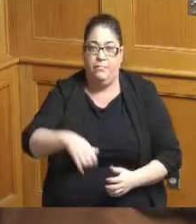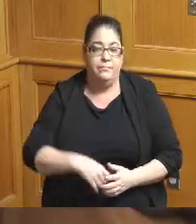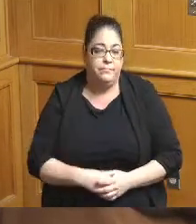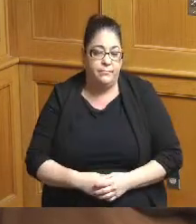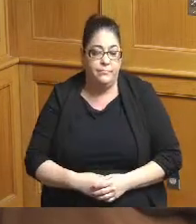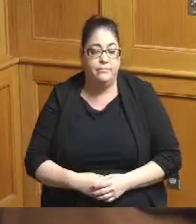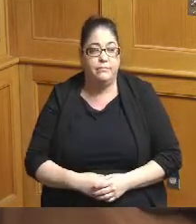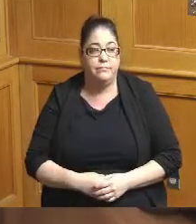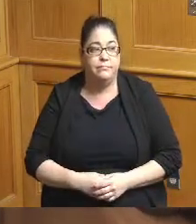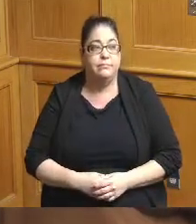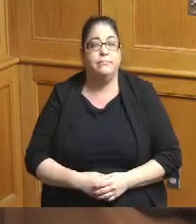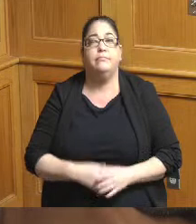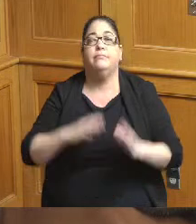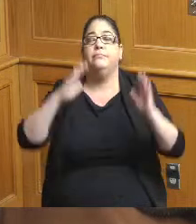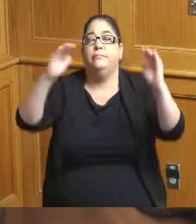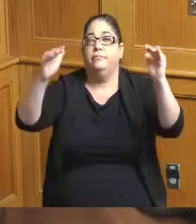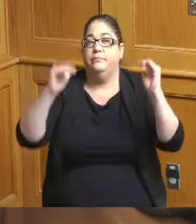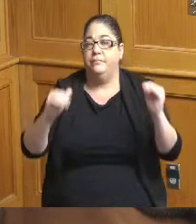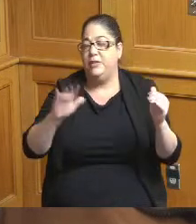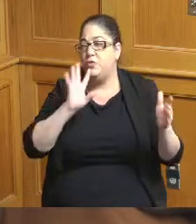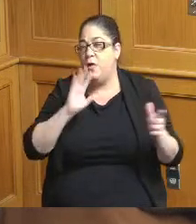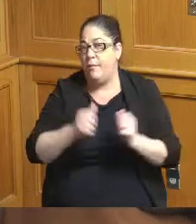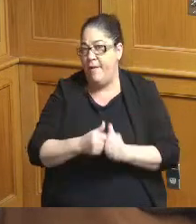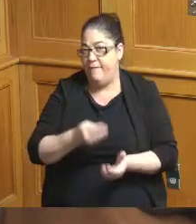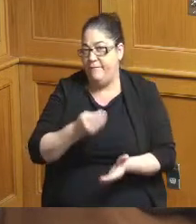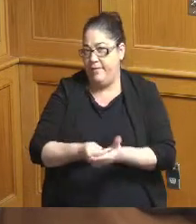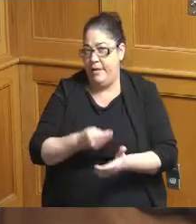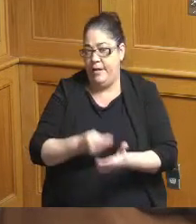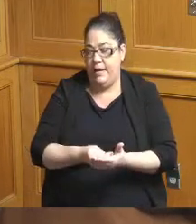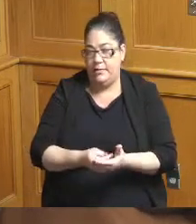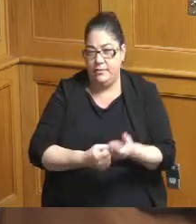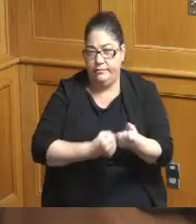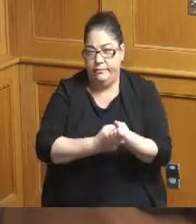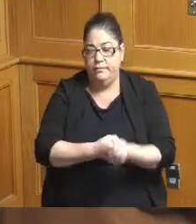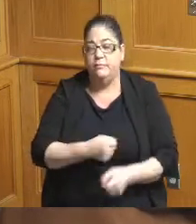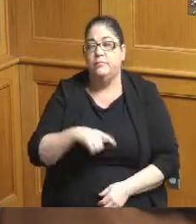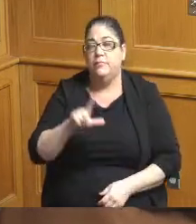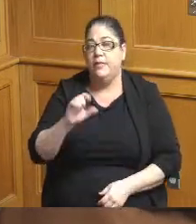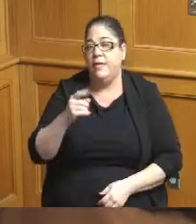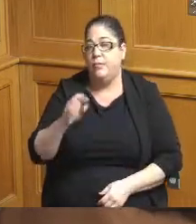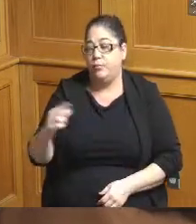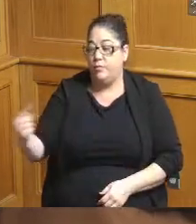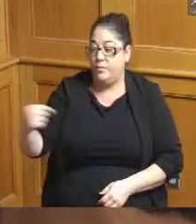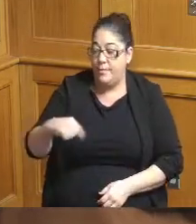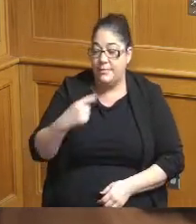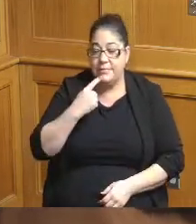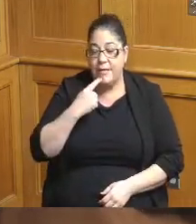let's go to the financing now Mr Libra came and said that he put up 200 million dollars